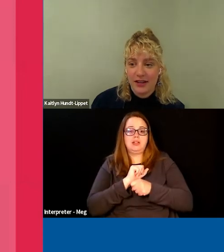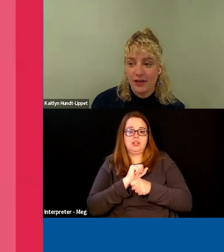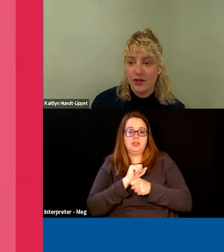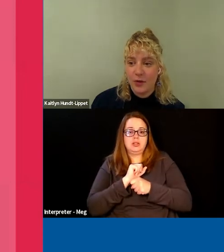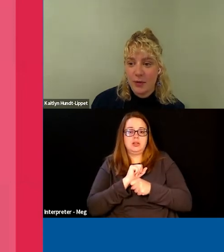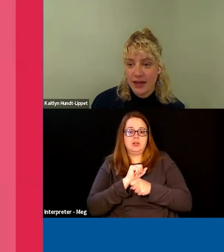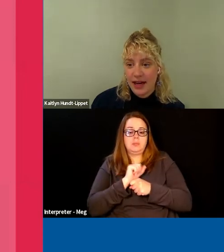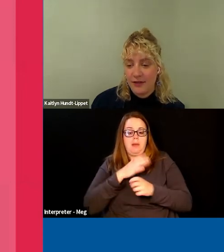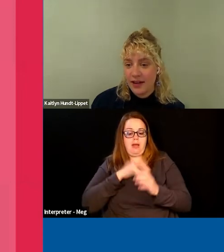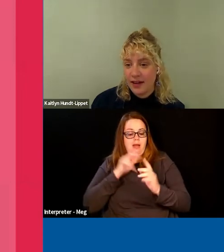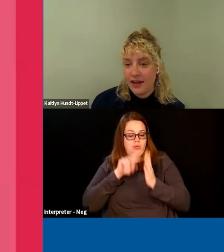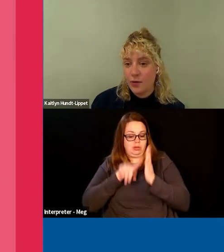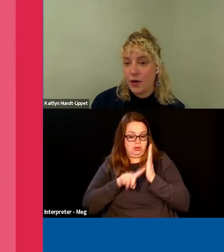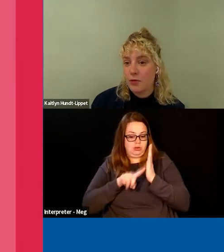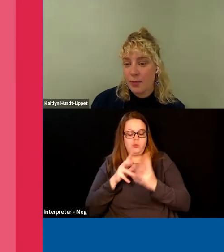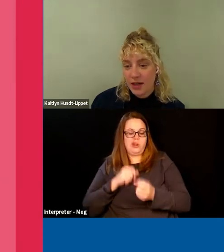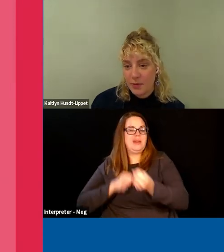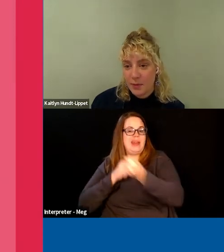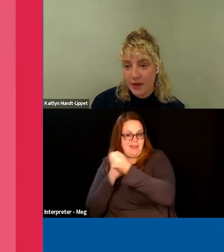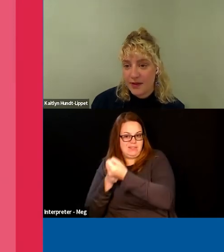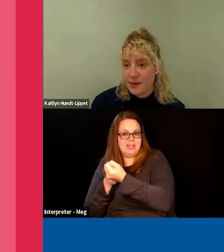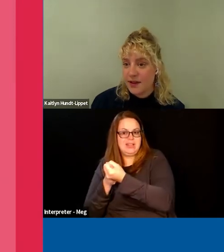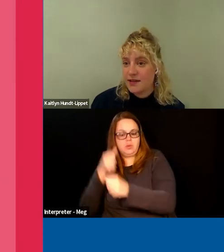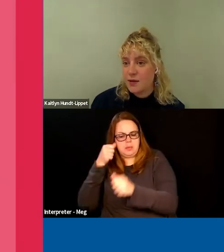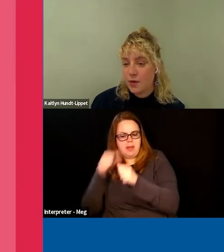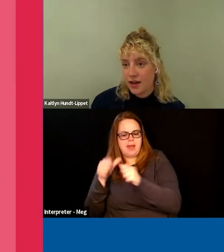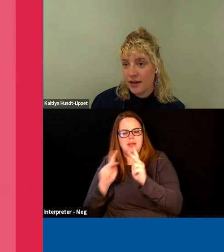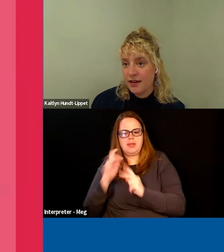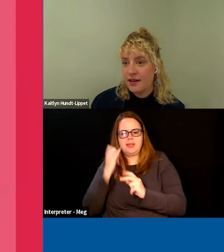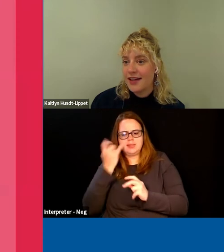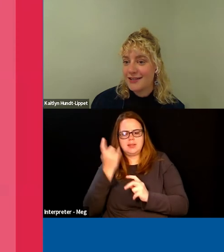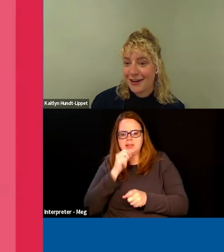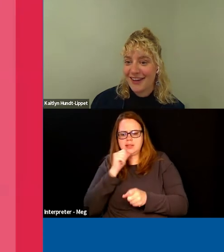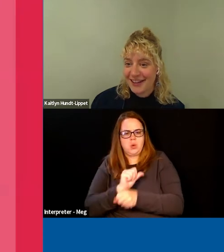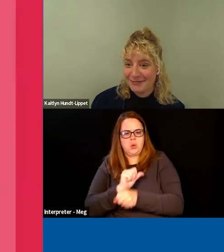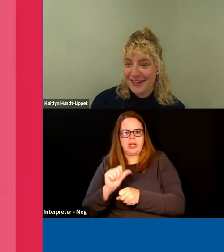that you do wanna be an advocate and you wanna remind people that if something isn't working, it's not them,